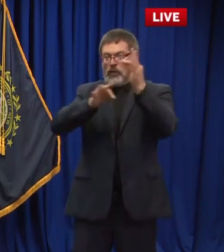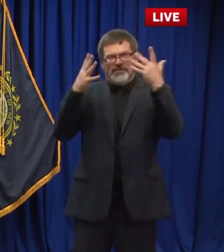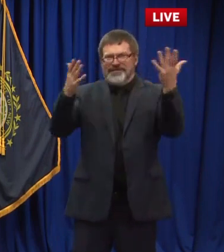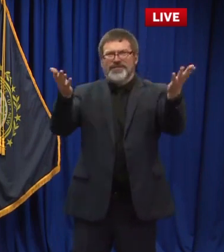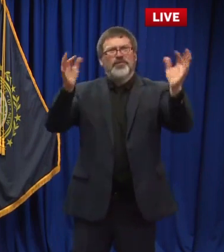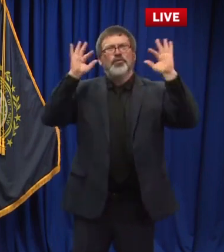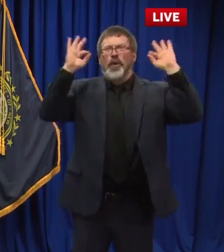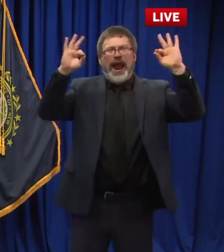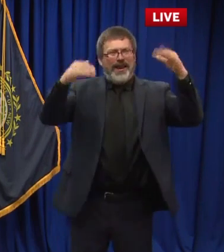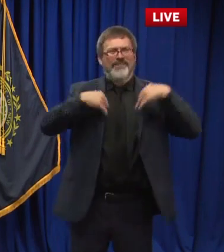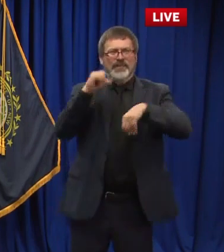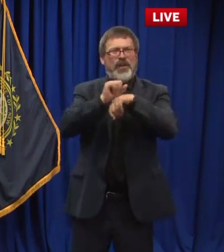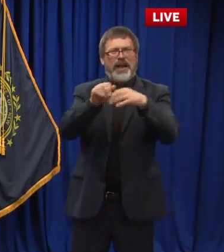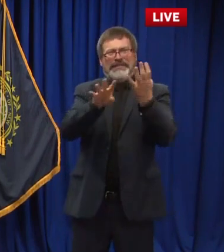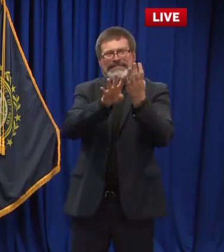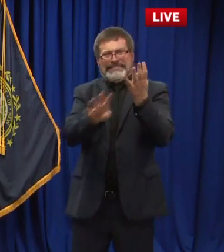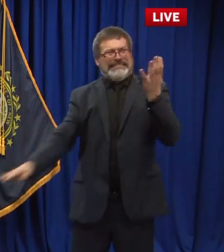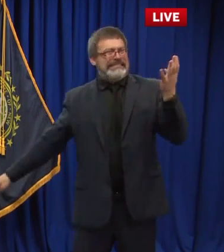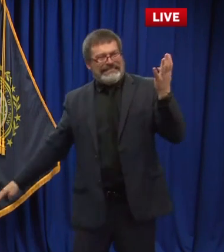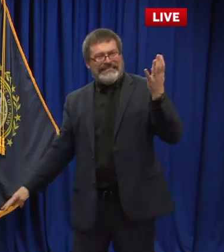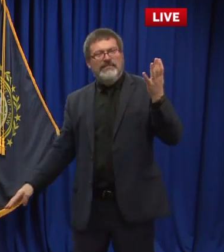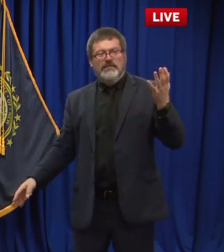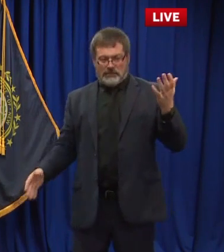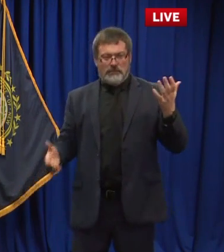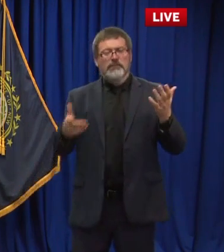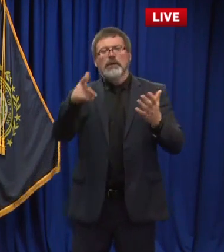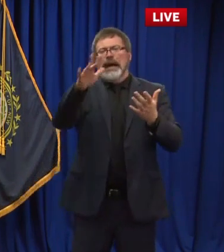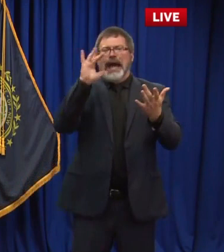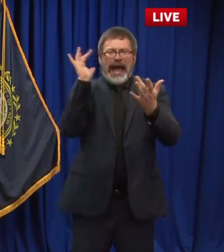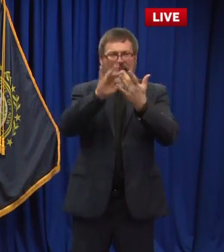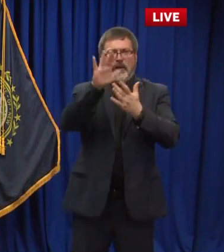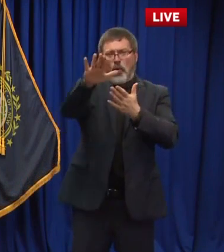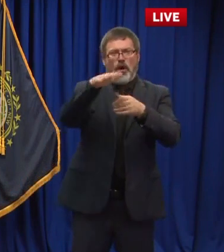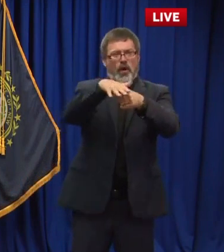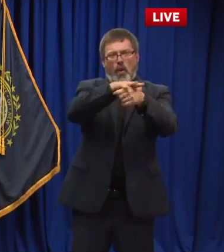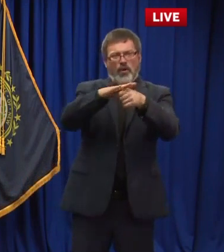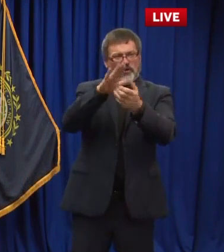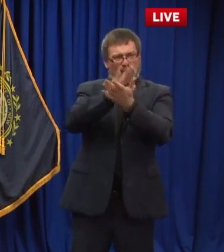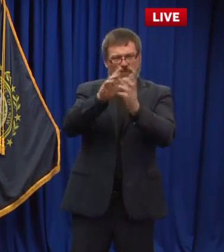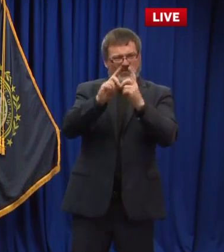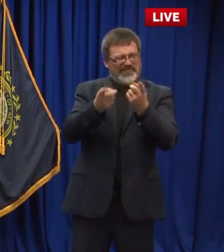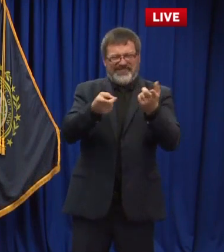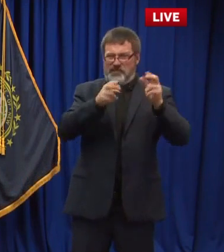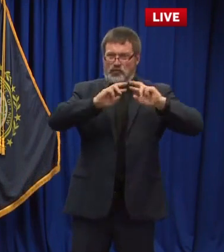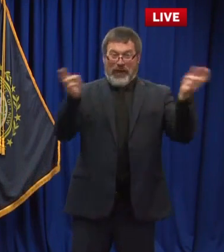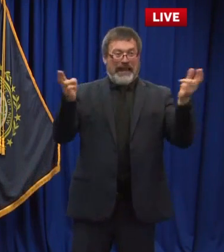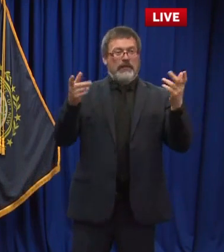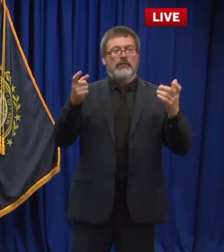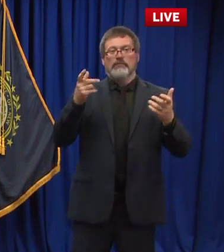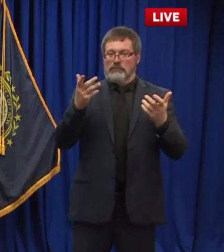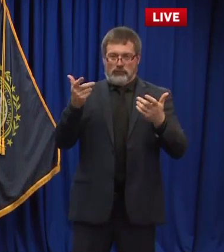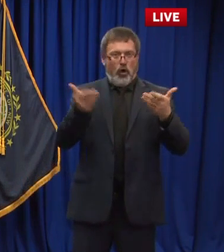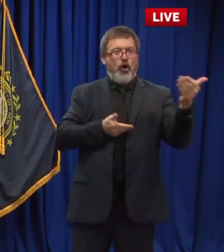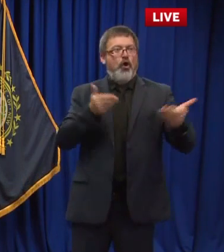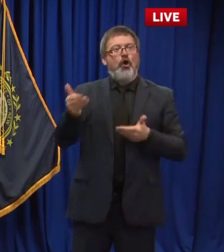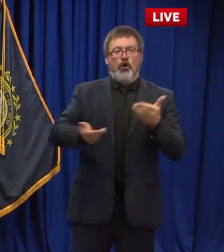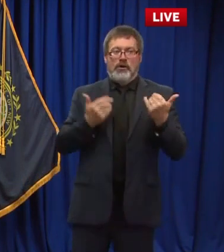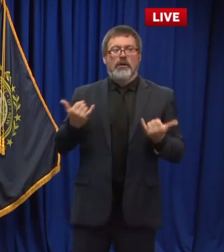AND IF WE HAVE FOLKS WHO ARE INTERESTED IN THAT CALL YOUR DISTRICT AND PUT YOUR NAME ON THE LIST TO BE A SUBSTITUTE TEACHER.